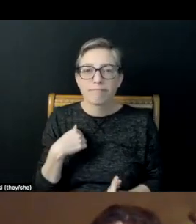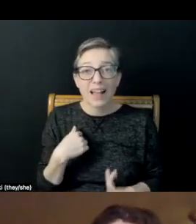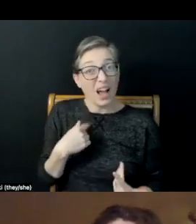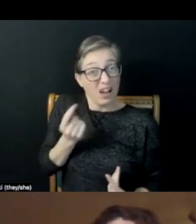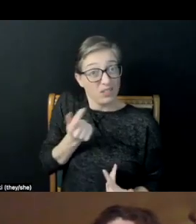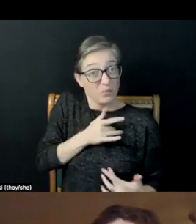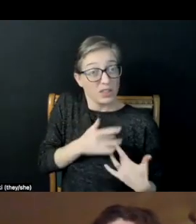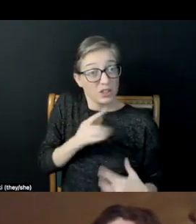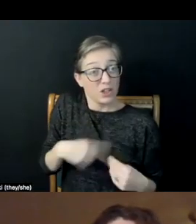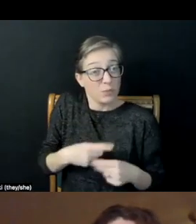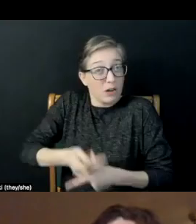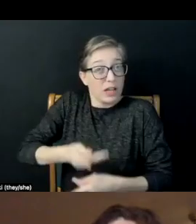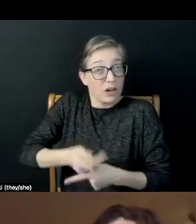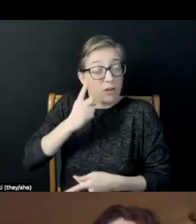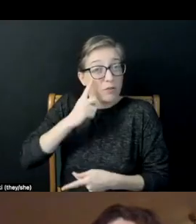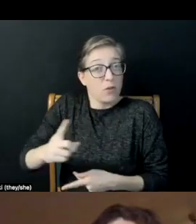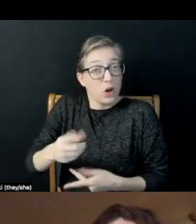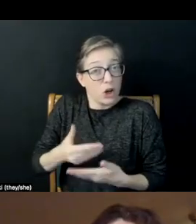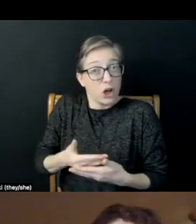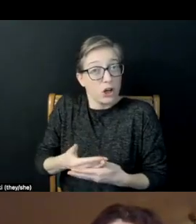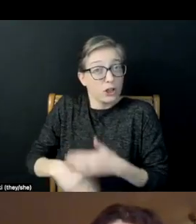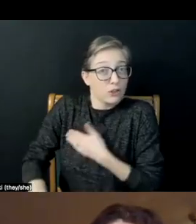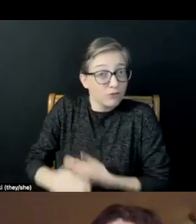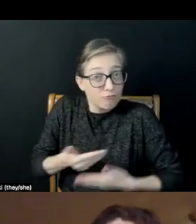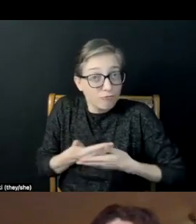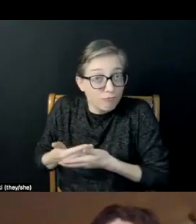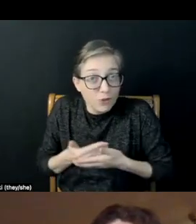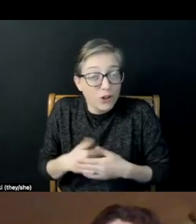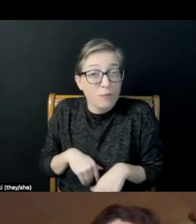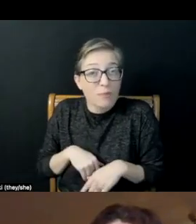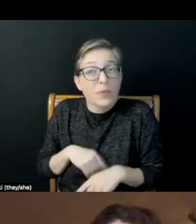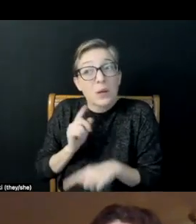I feared that the visible effects of my disability combined with stress in